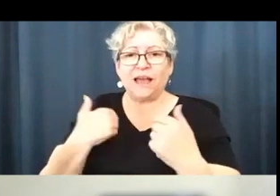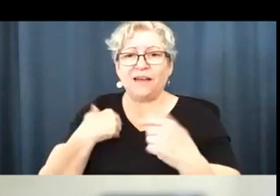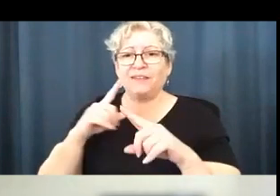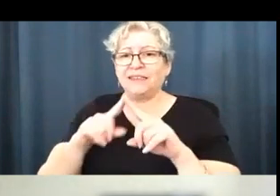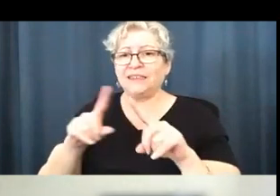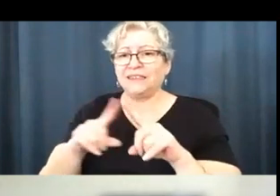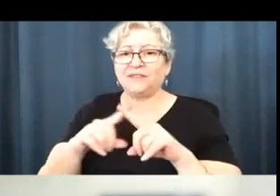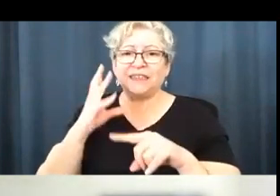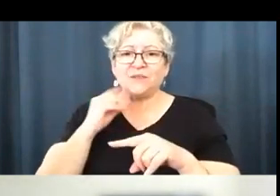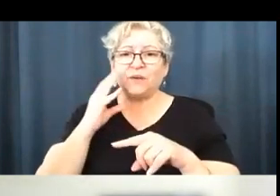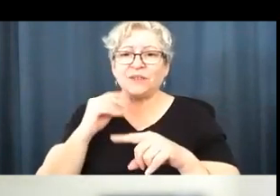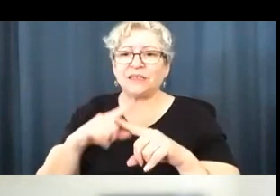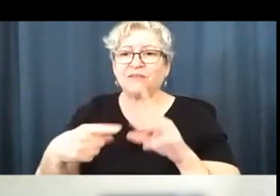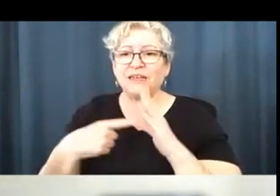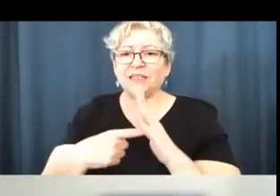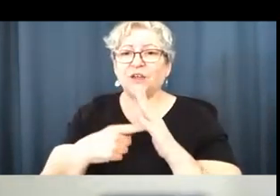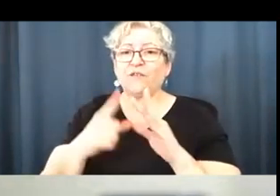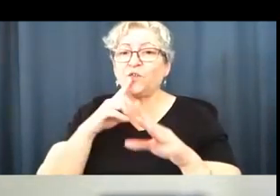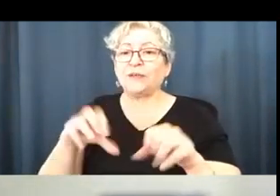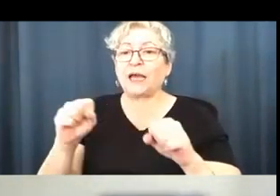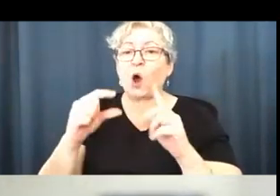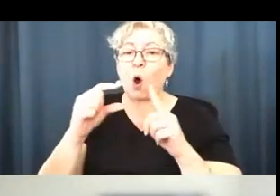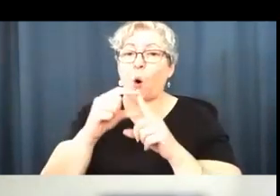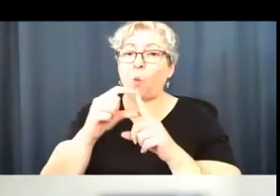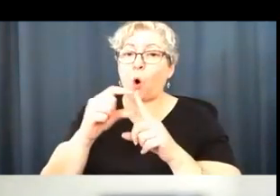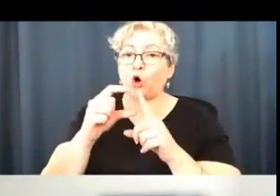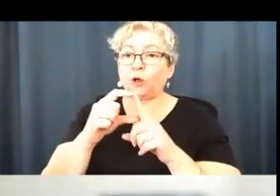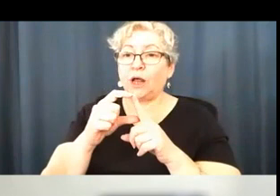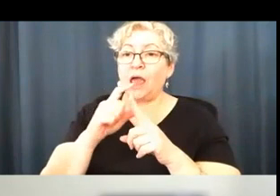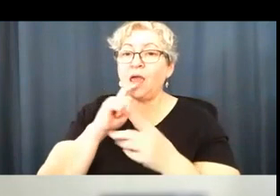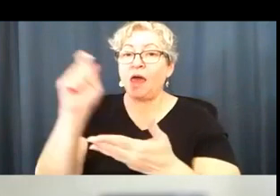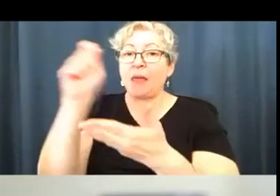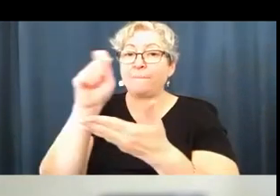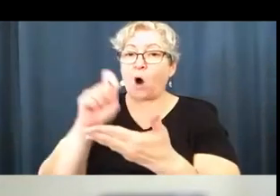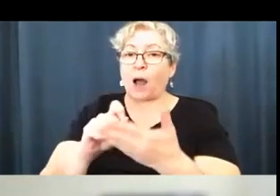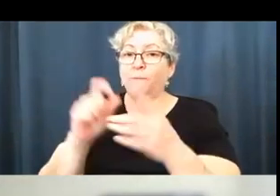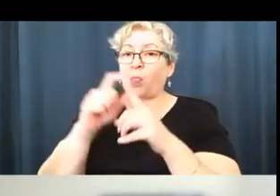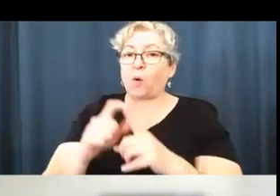For example, if you take a Word document and properly mark up the Word document and don't put a lot of styling in it,